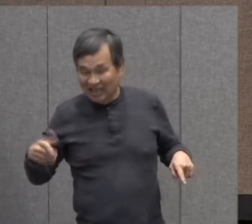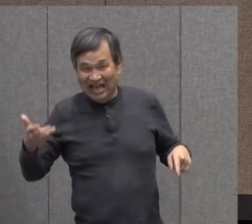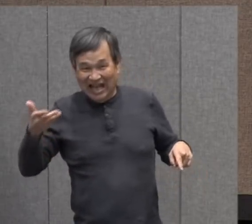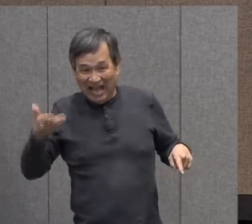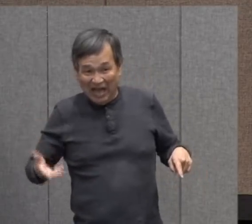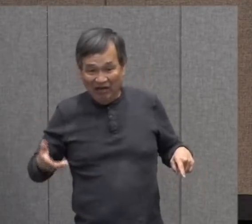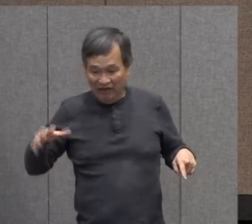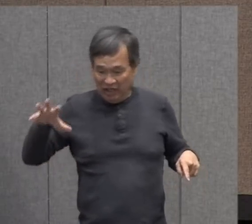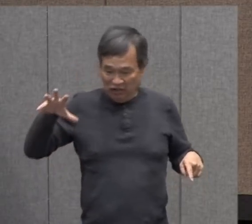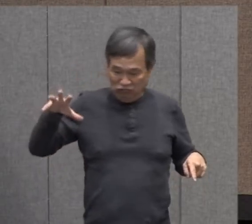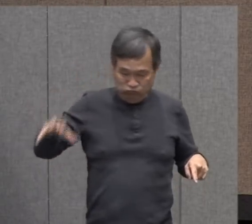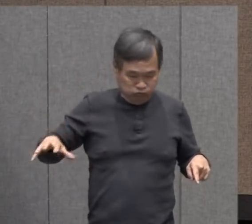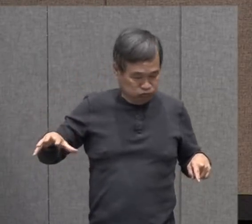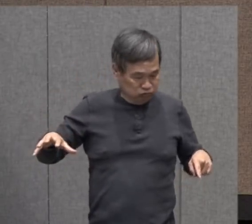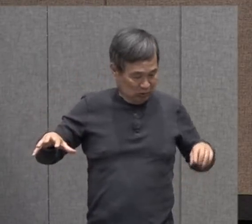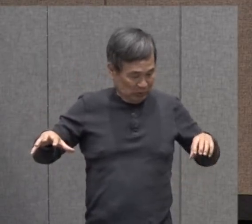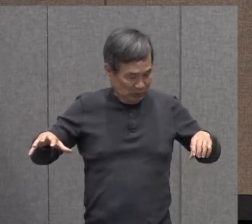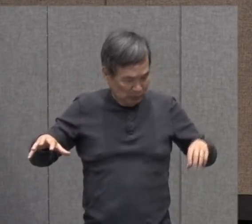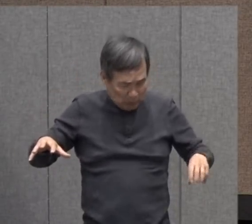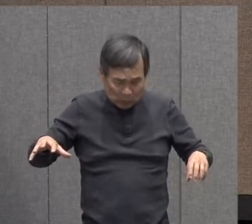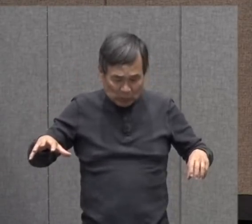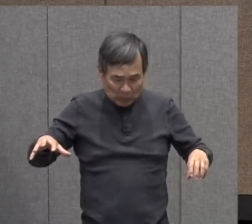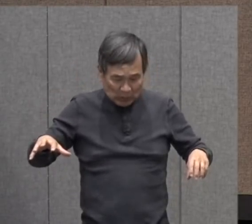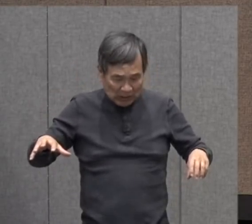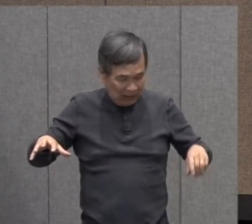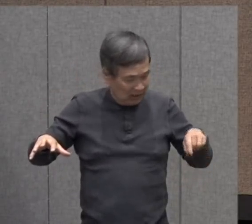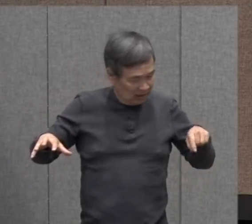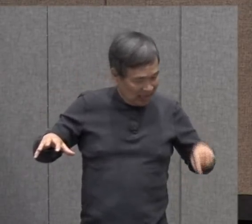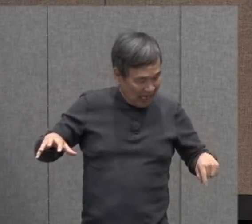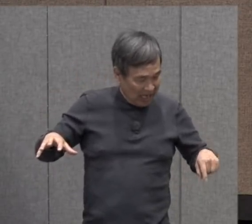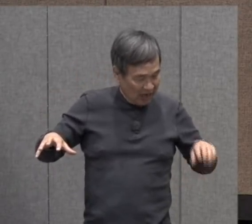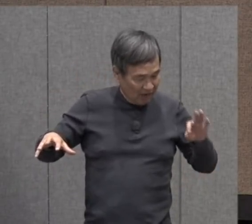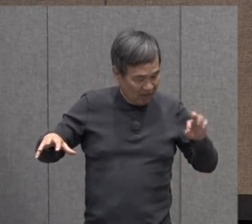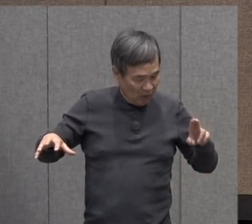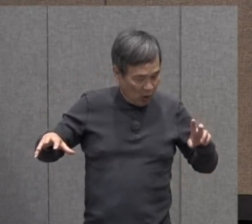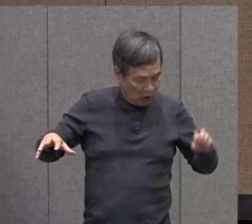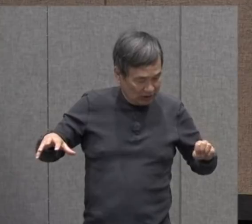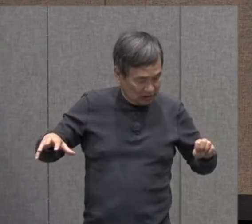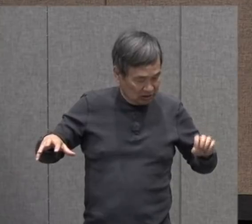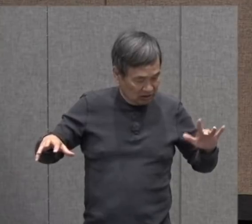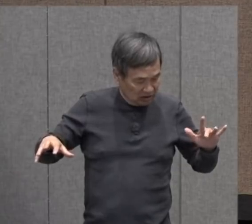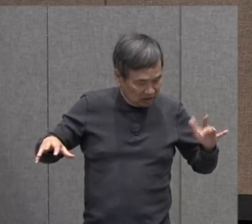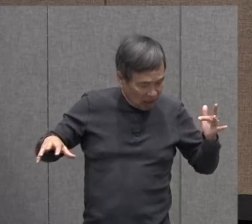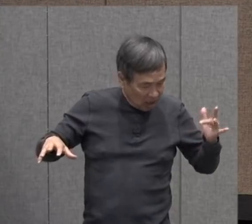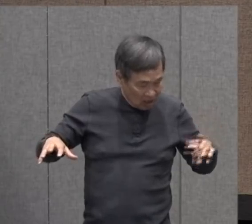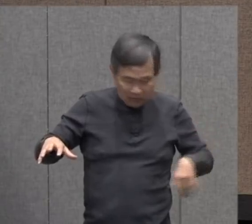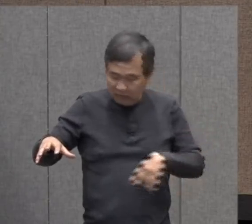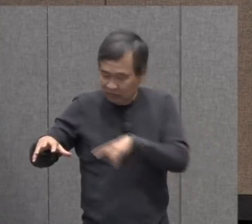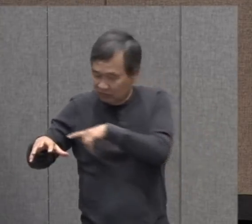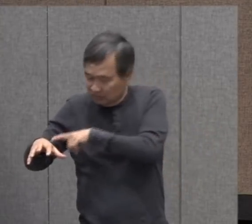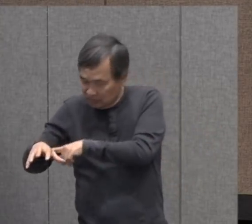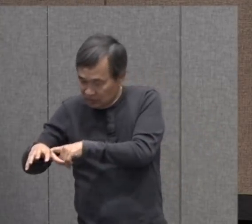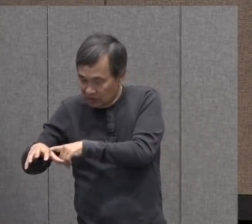that I would want my heaviest object to move? Would I use a soft push or a hard push to get my eight pound